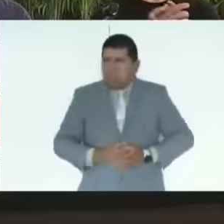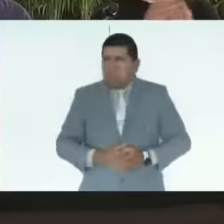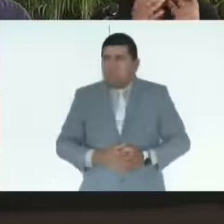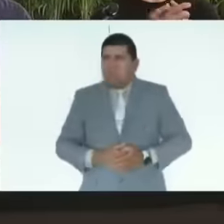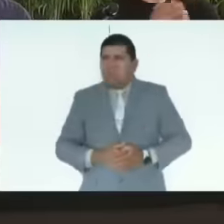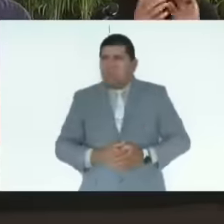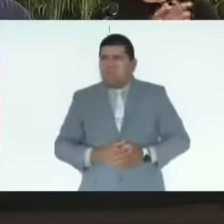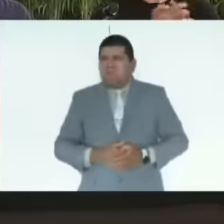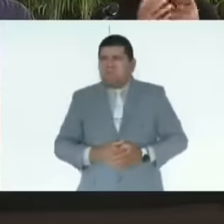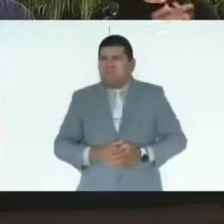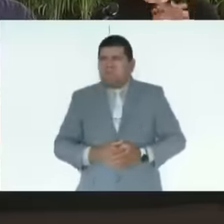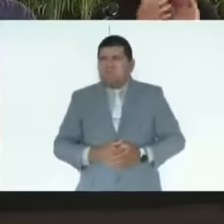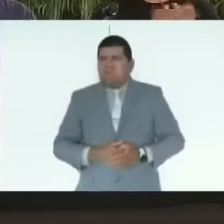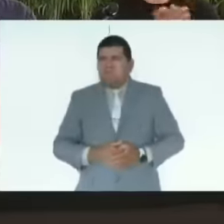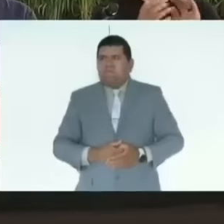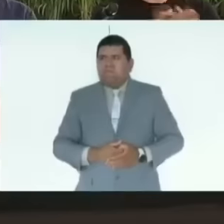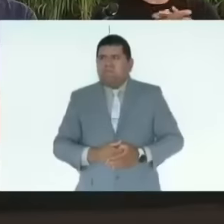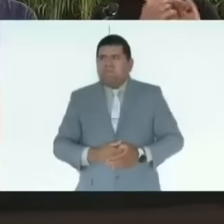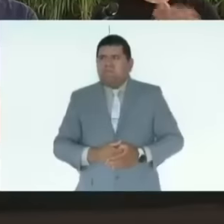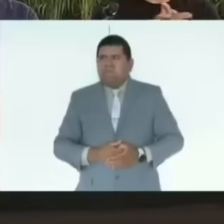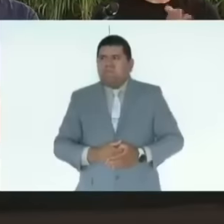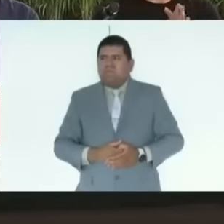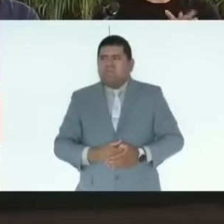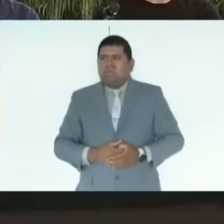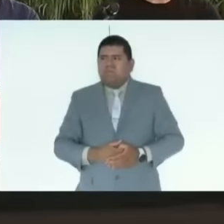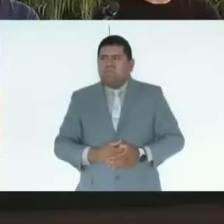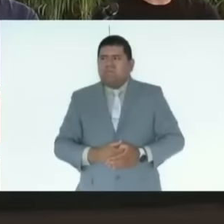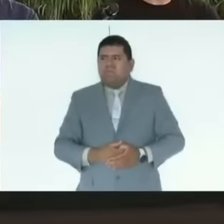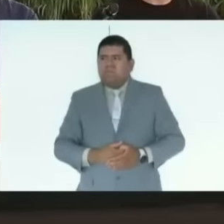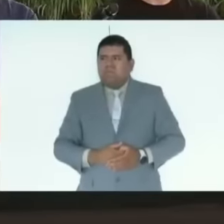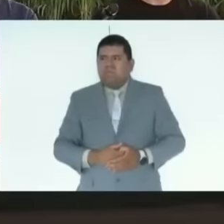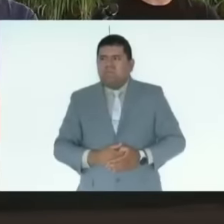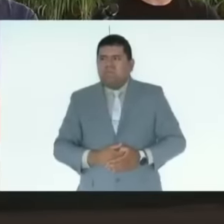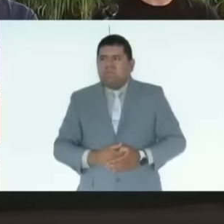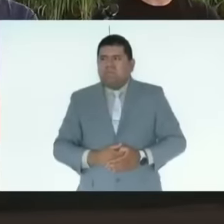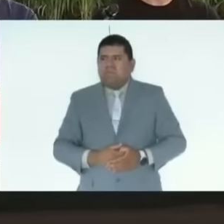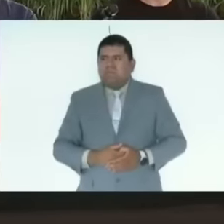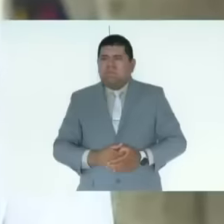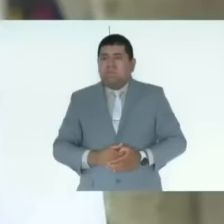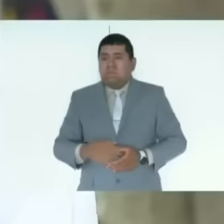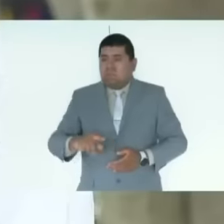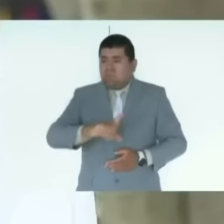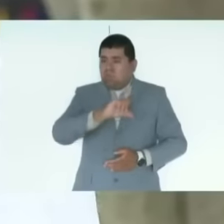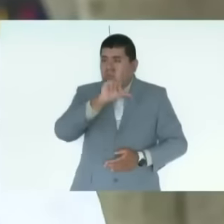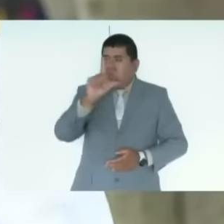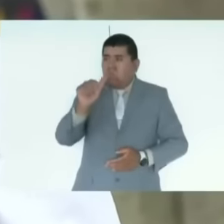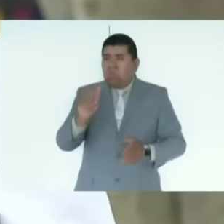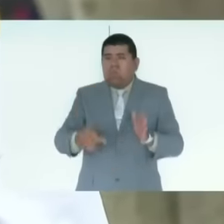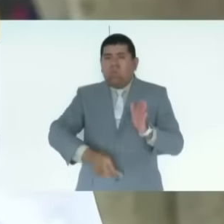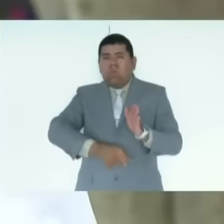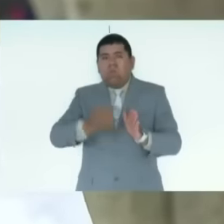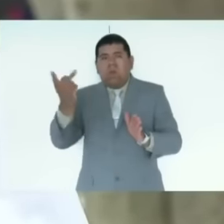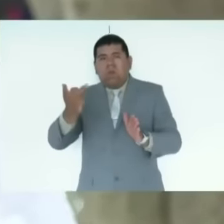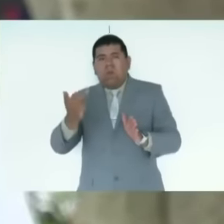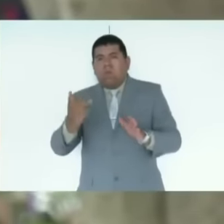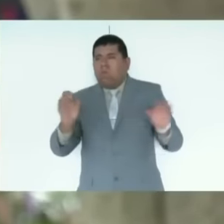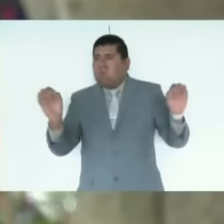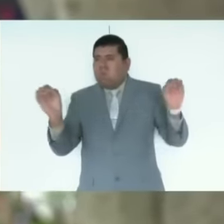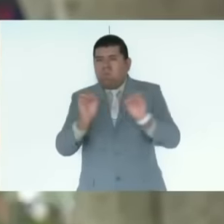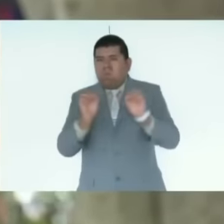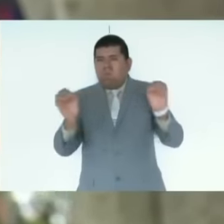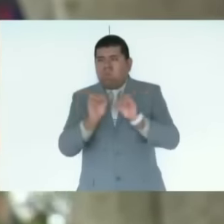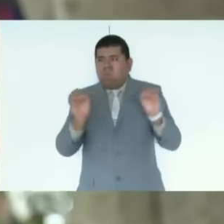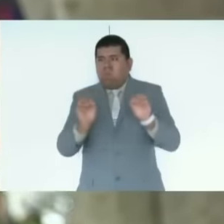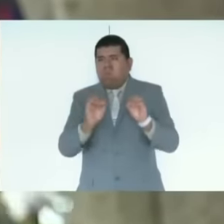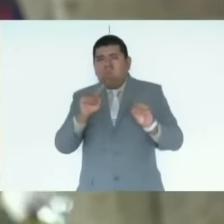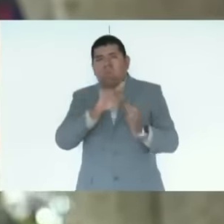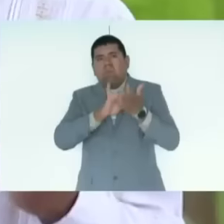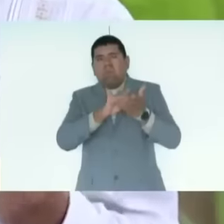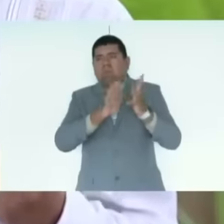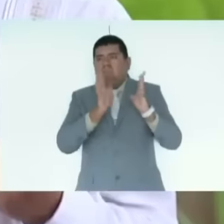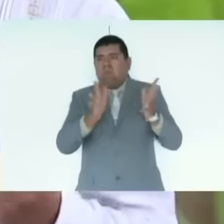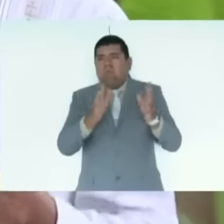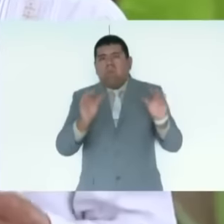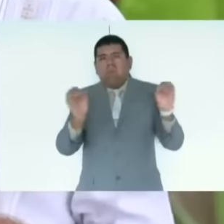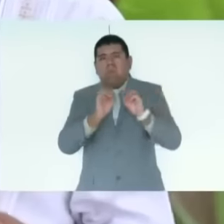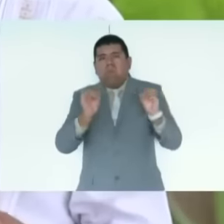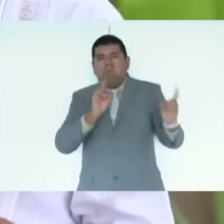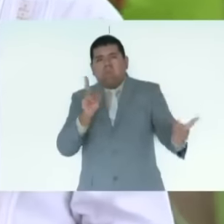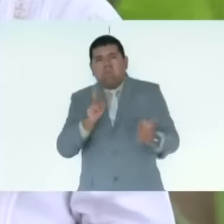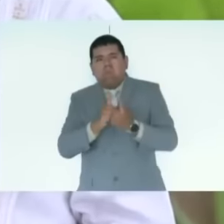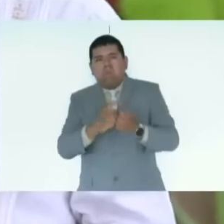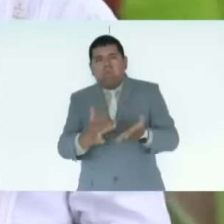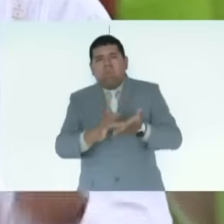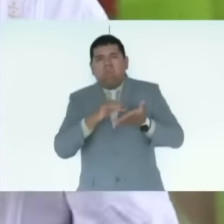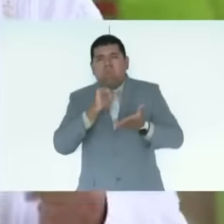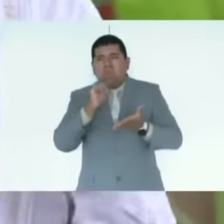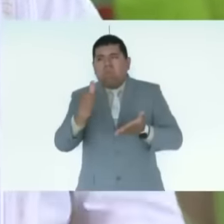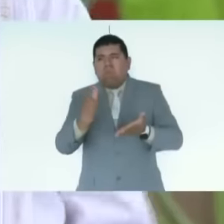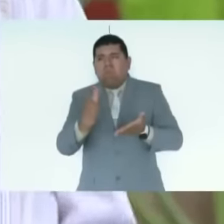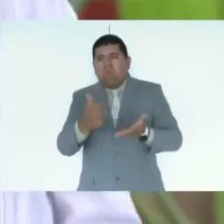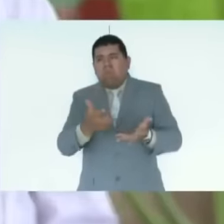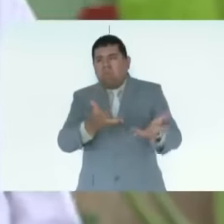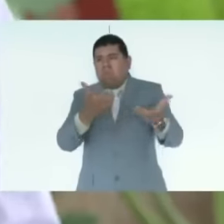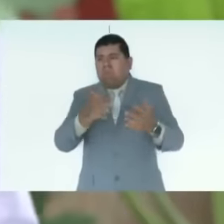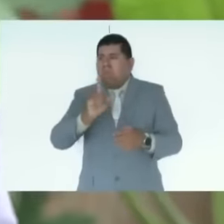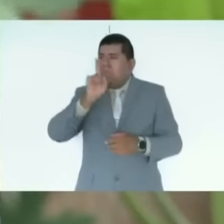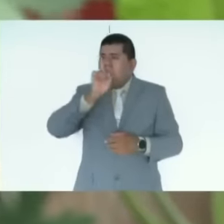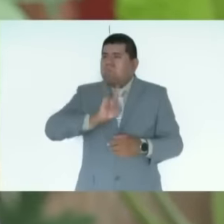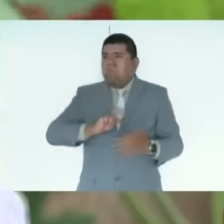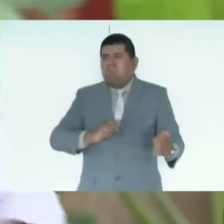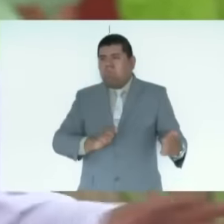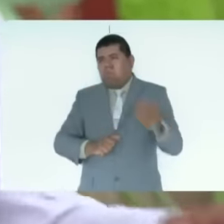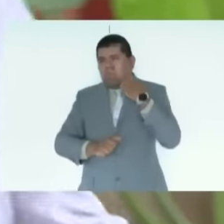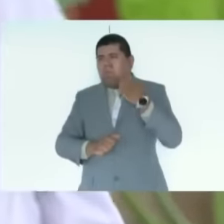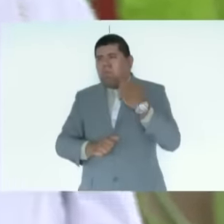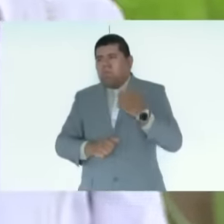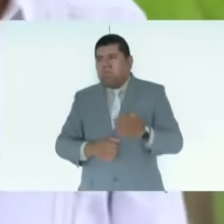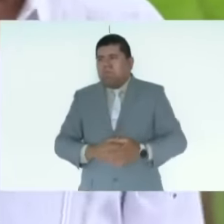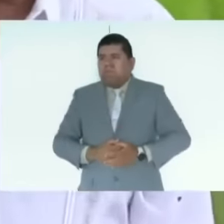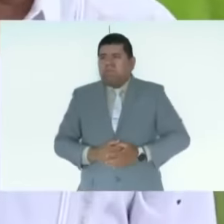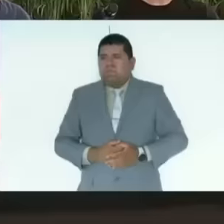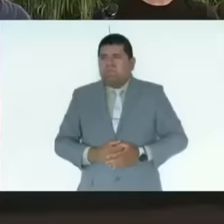they were never seen again. Well, once they came to power, well, all that was already put aside,